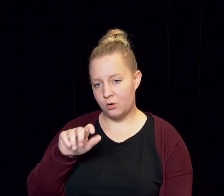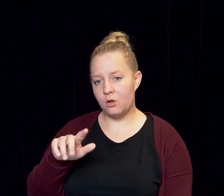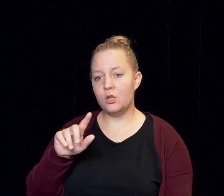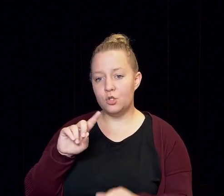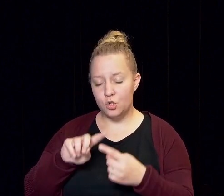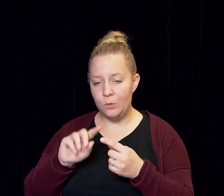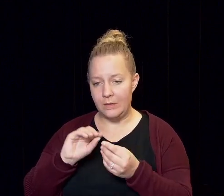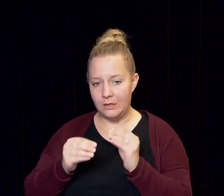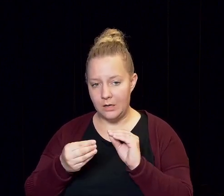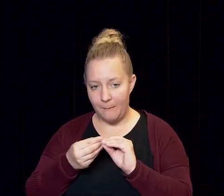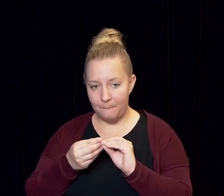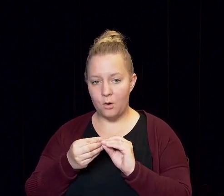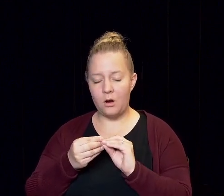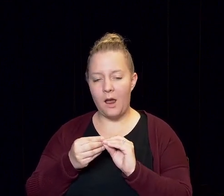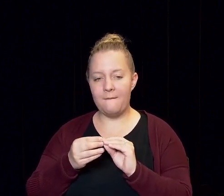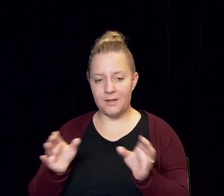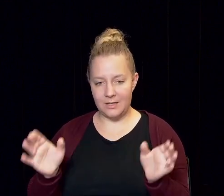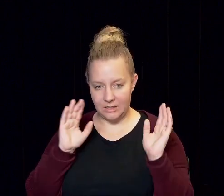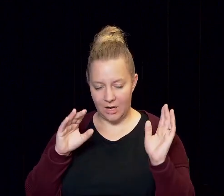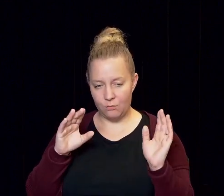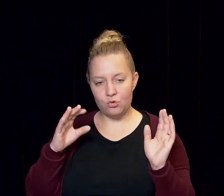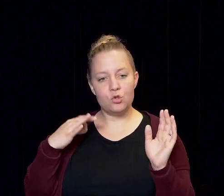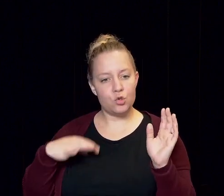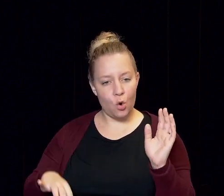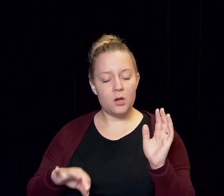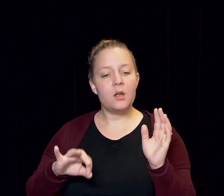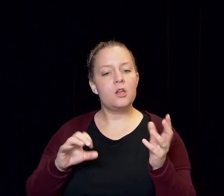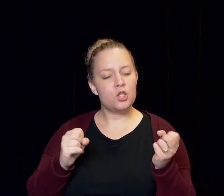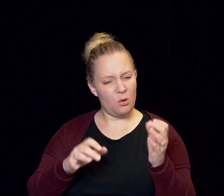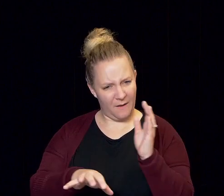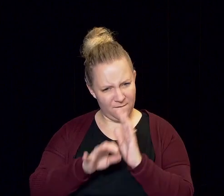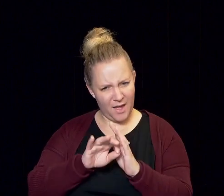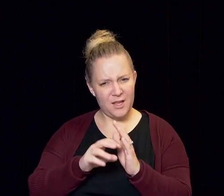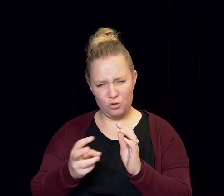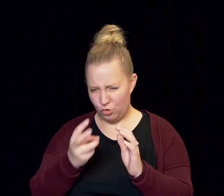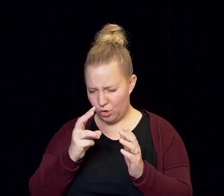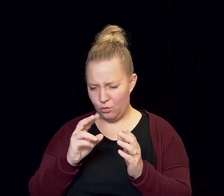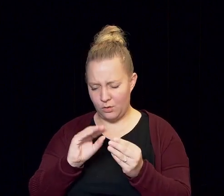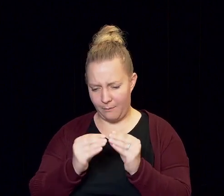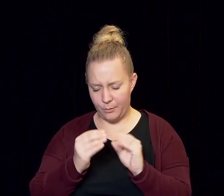your variables, you want to just find the two things that are being compared in the problem.